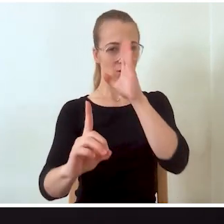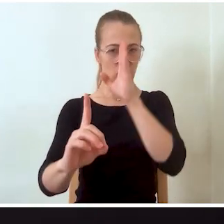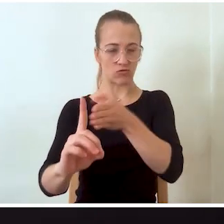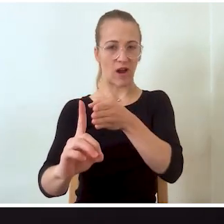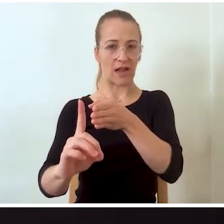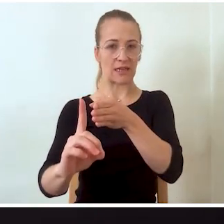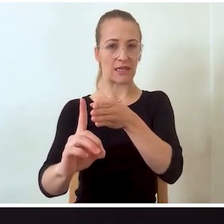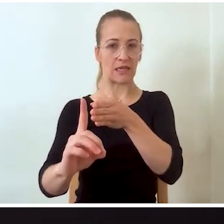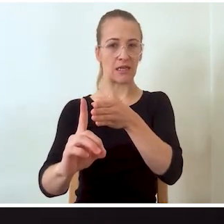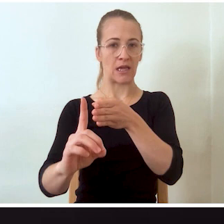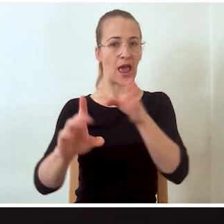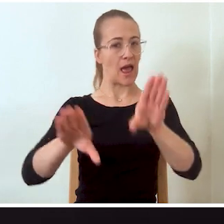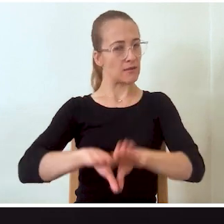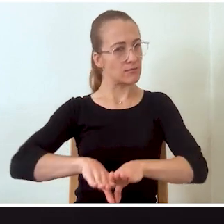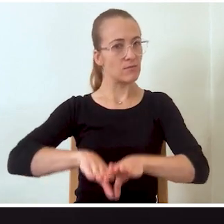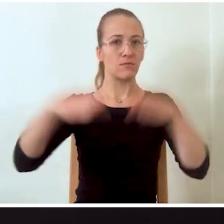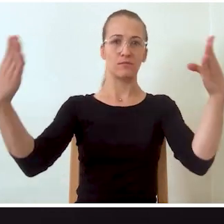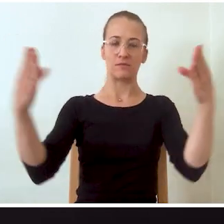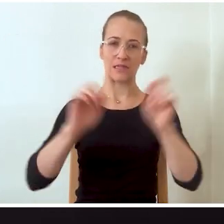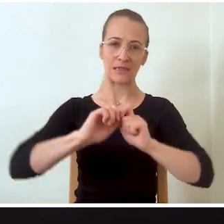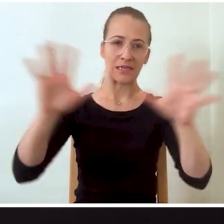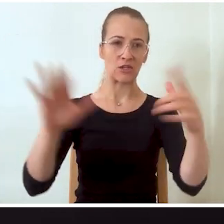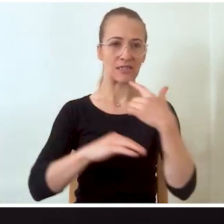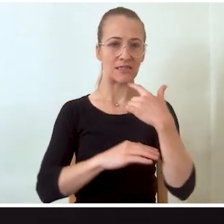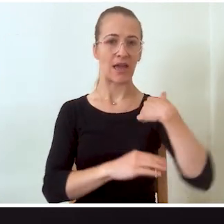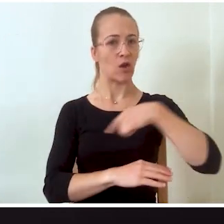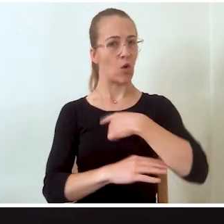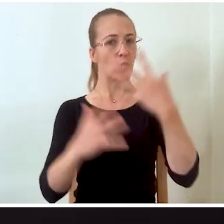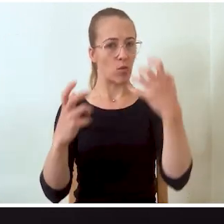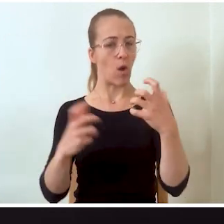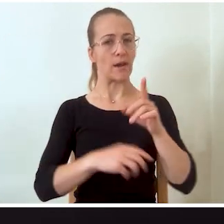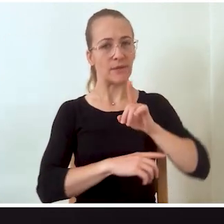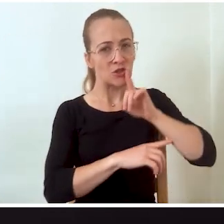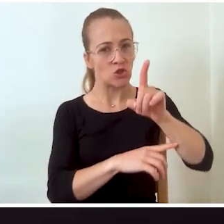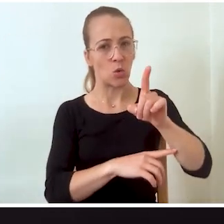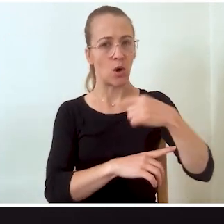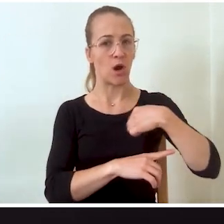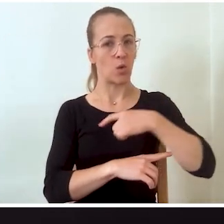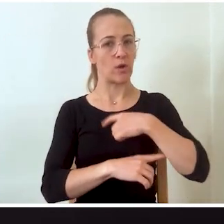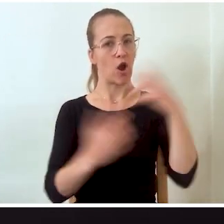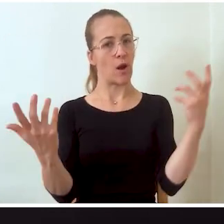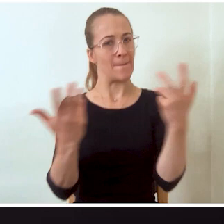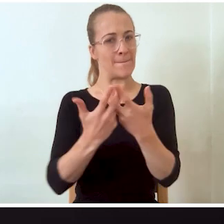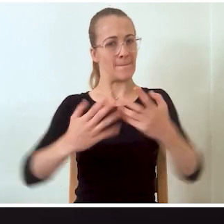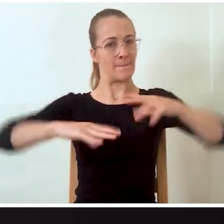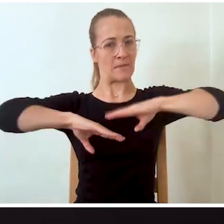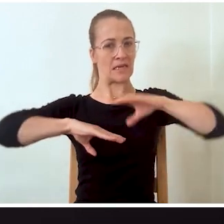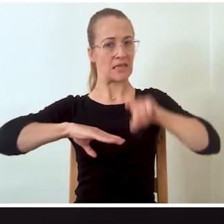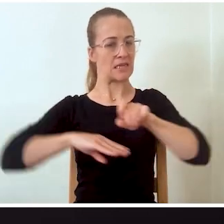and overtly saying, "Hey, we wanna be sure that we are meeting the needs of our community,